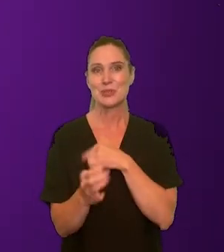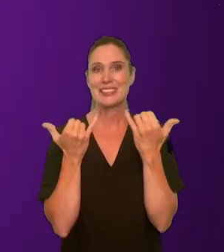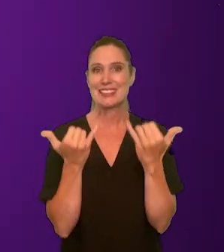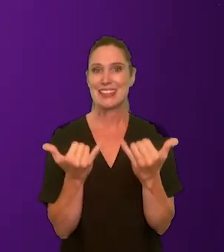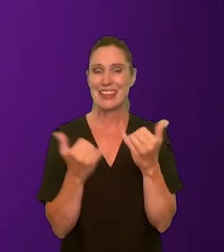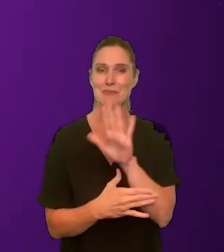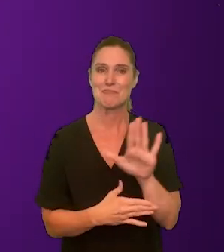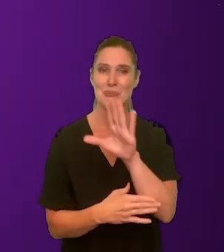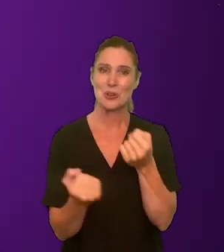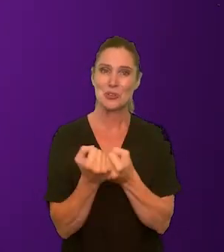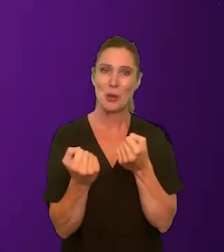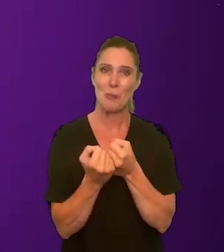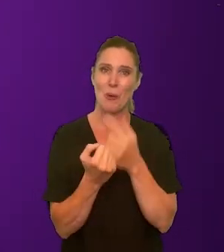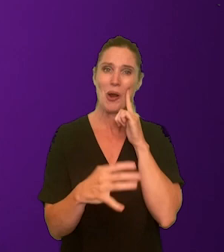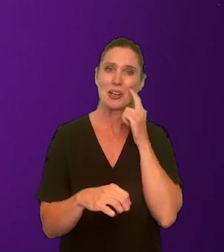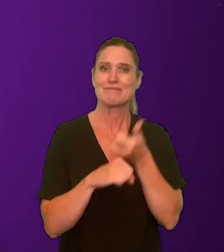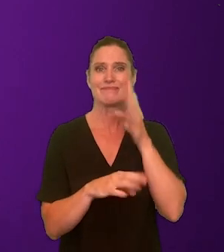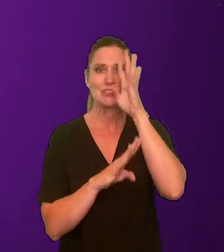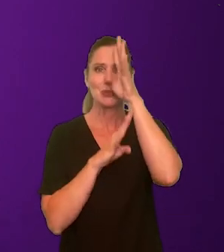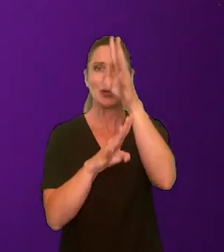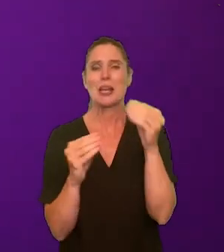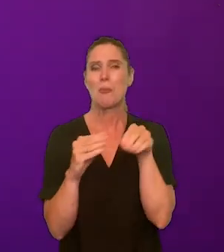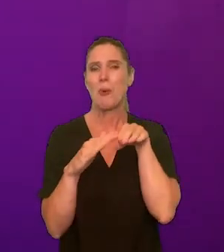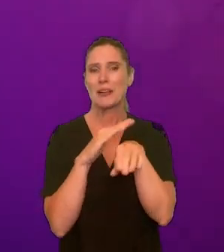for your support to create a more accessible and inclusive future.